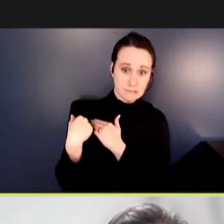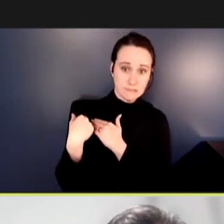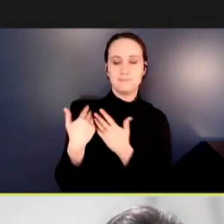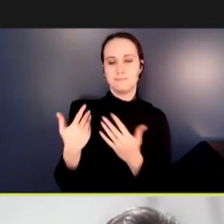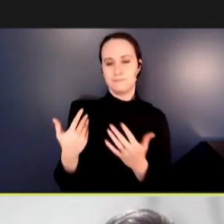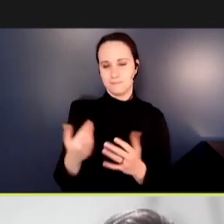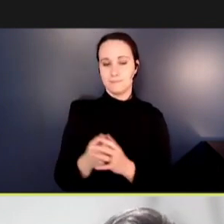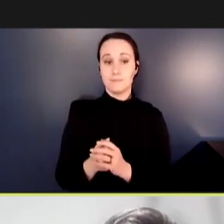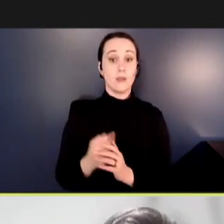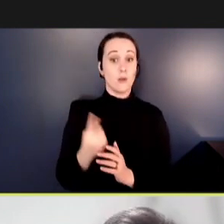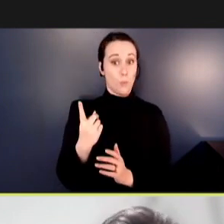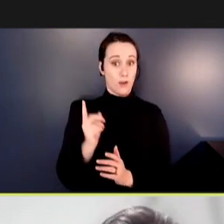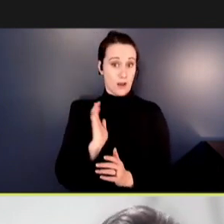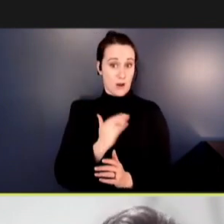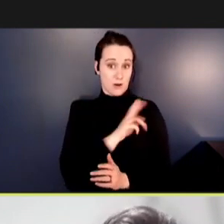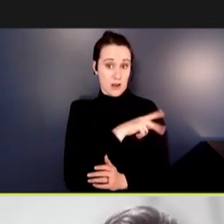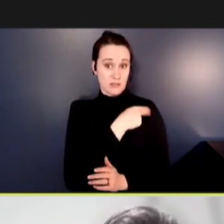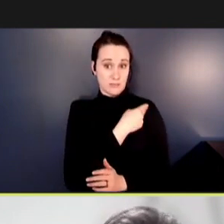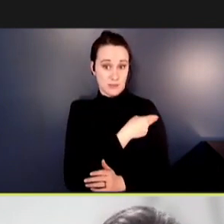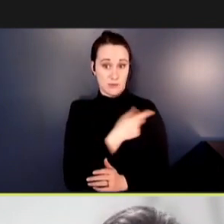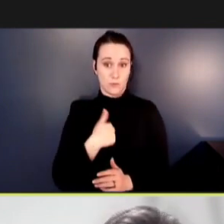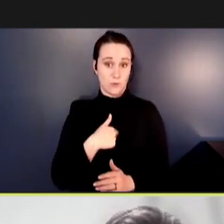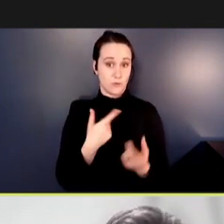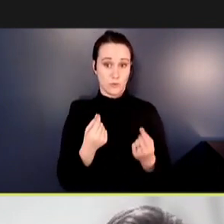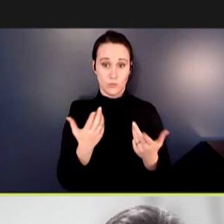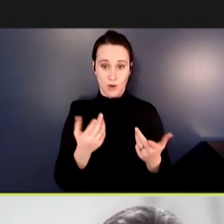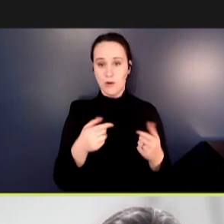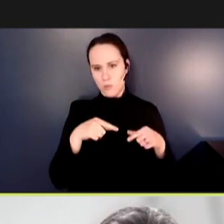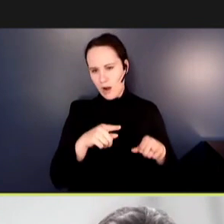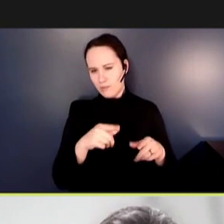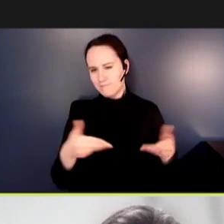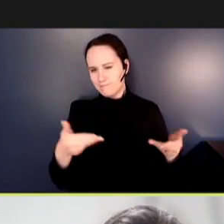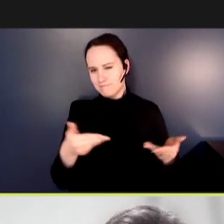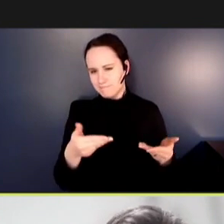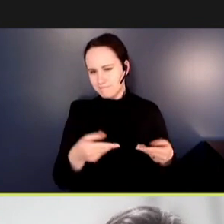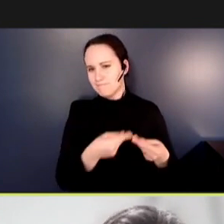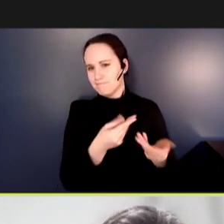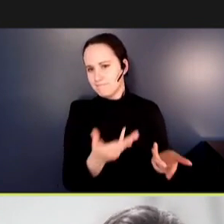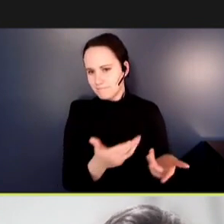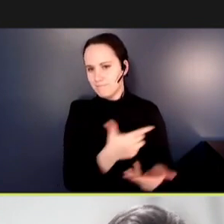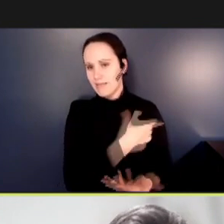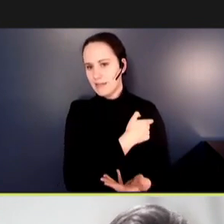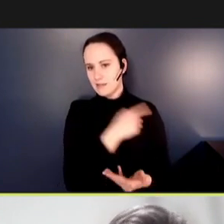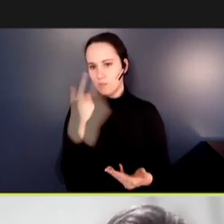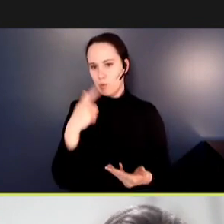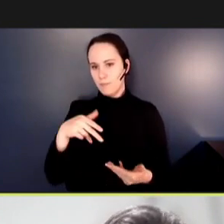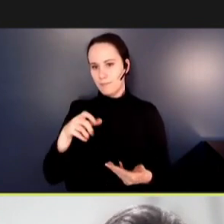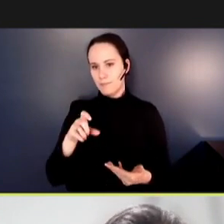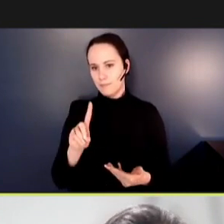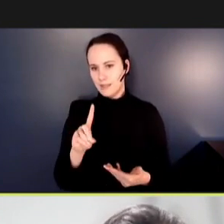in in our hospital as we were introducing these vaccines and pediatric monoclonal antibodies is